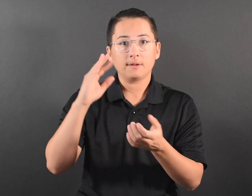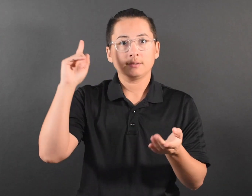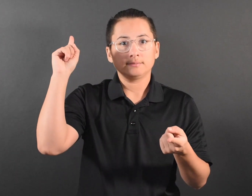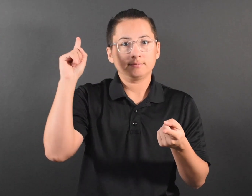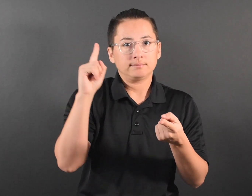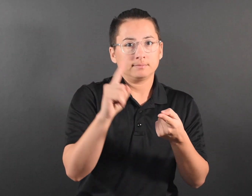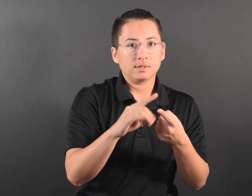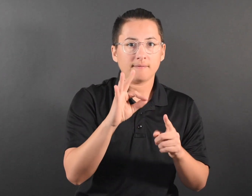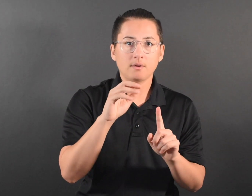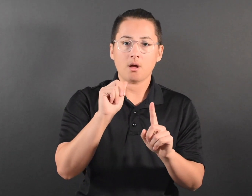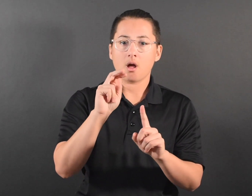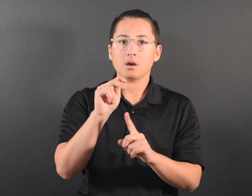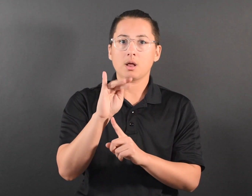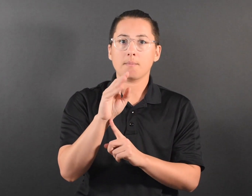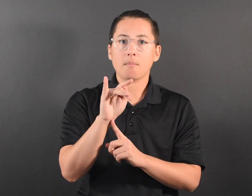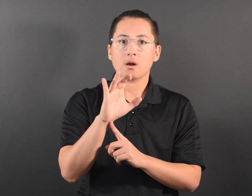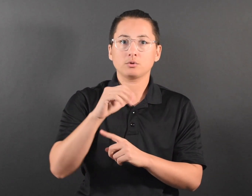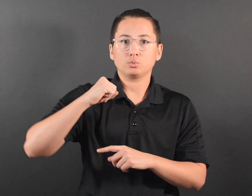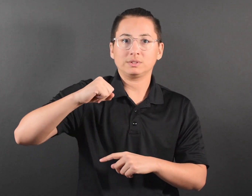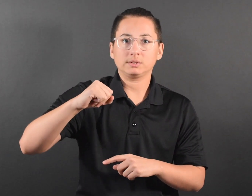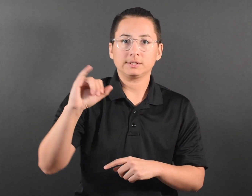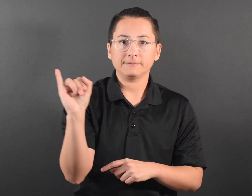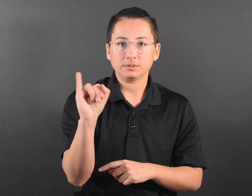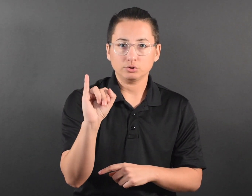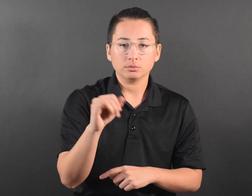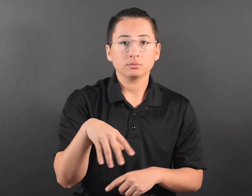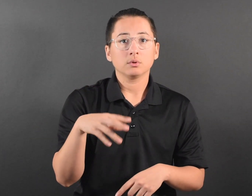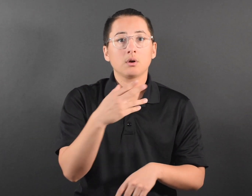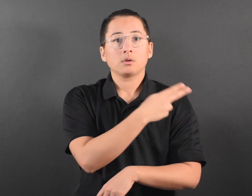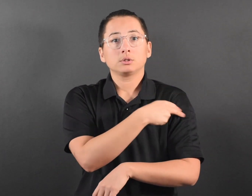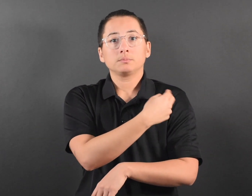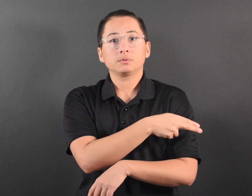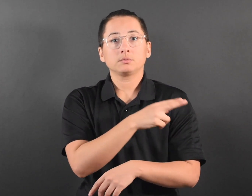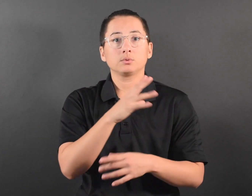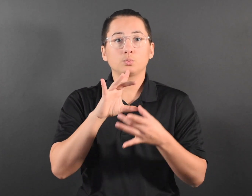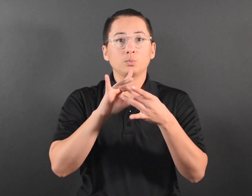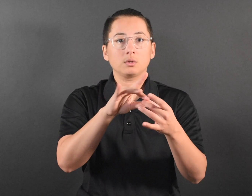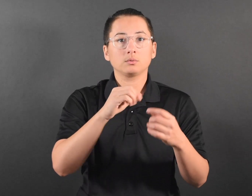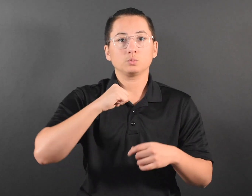Following years of reductions in antibiotic-resistant infections, hospital-related